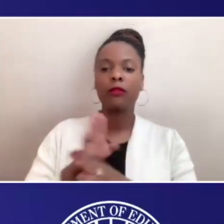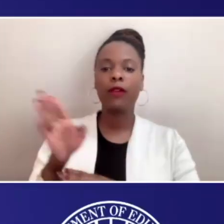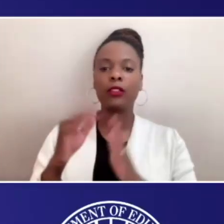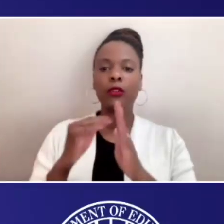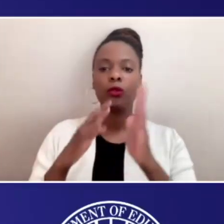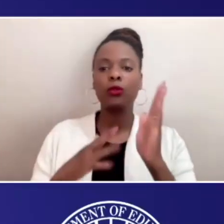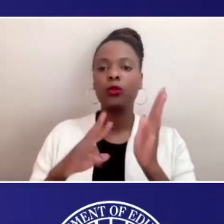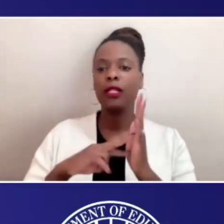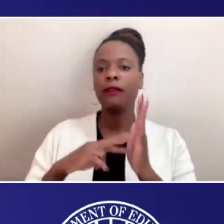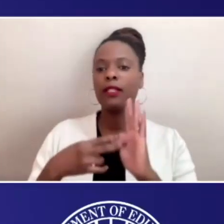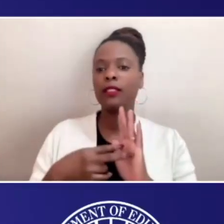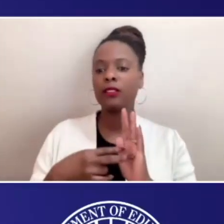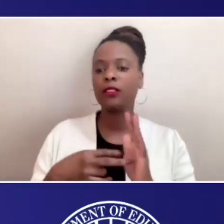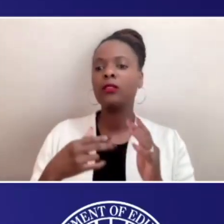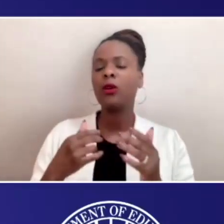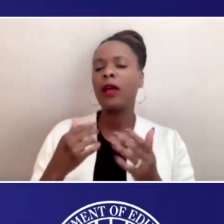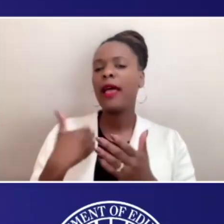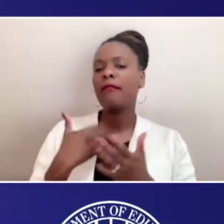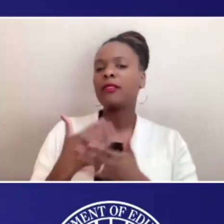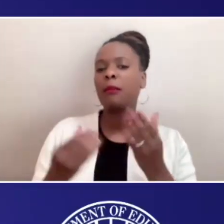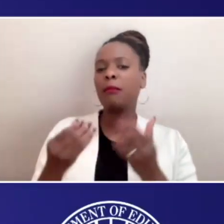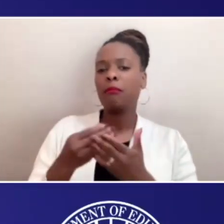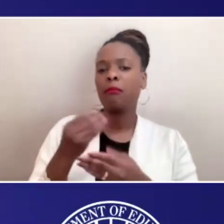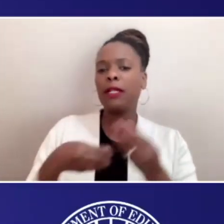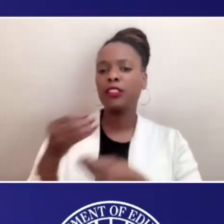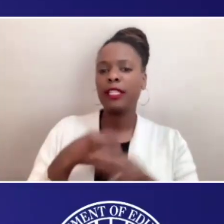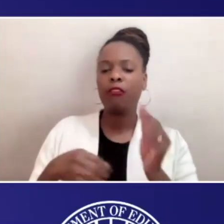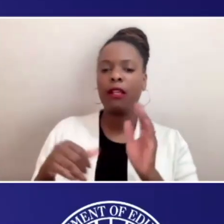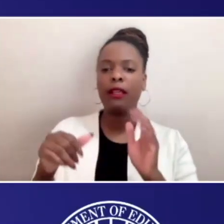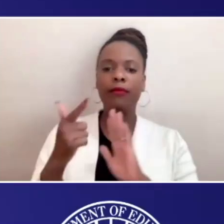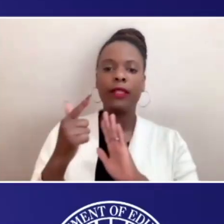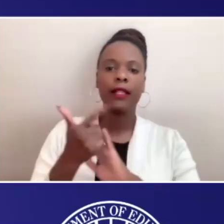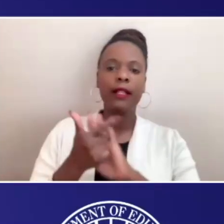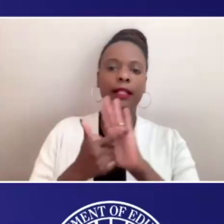there's budgetary analysis and there's legal analysis that's still needs to be done further on it.